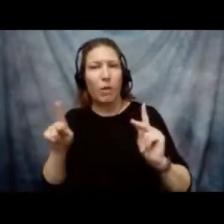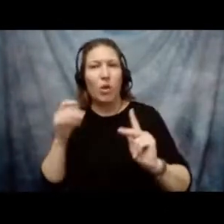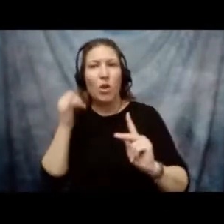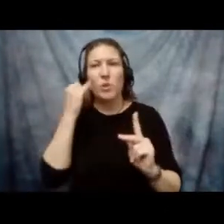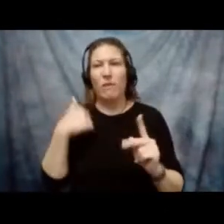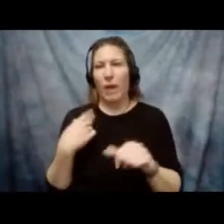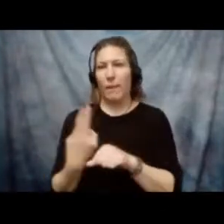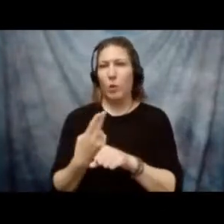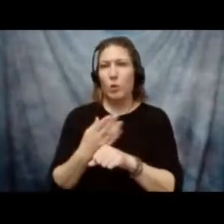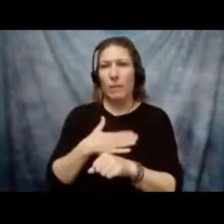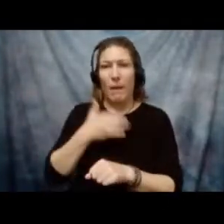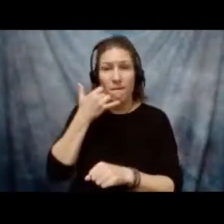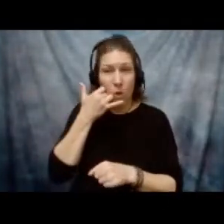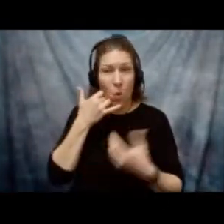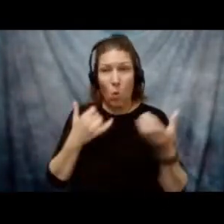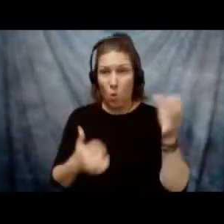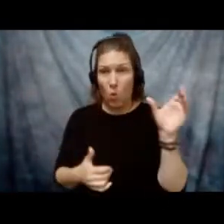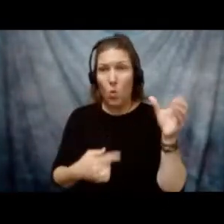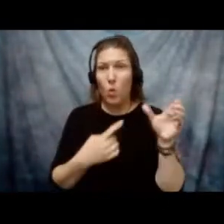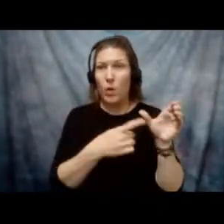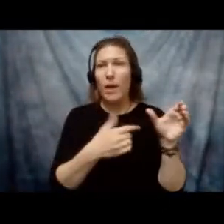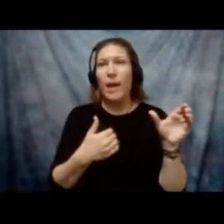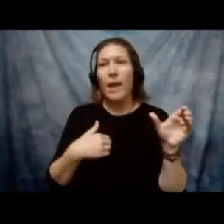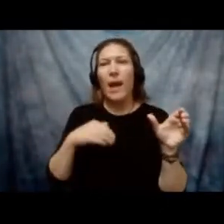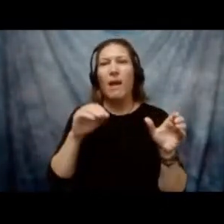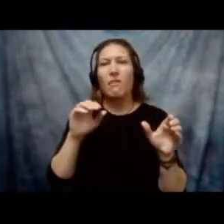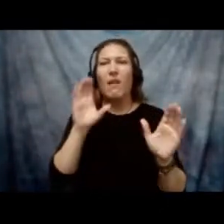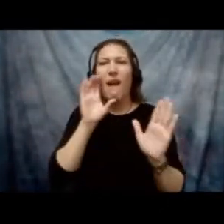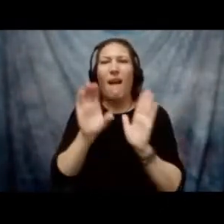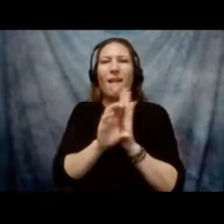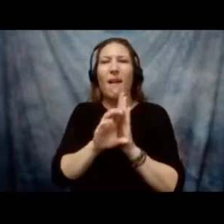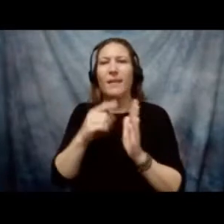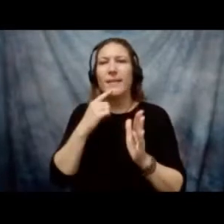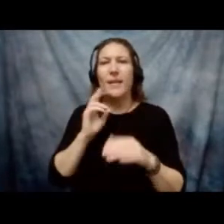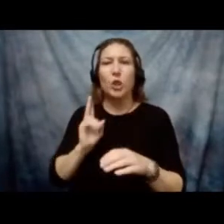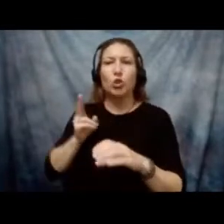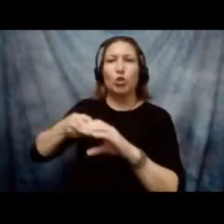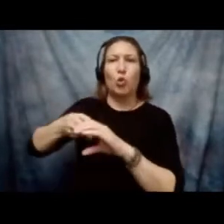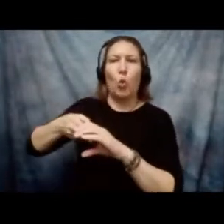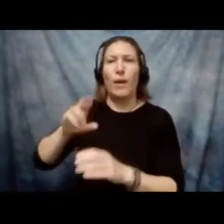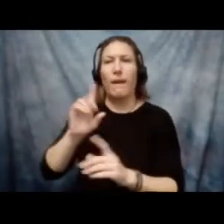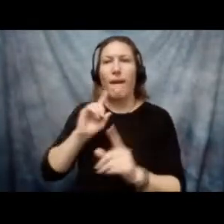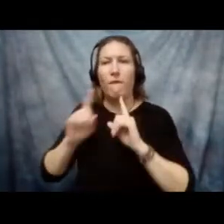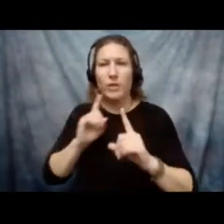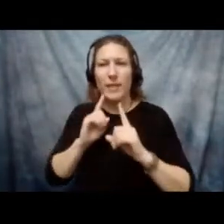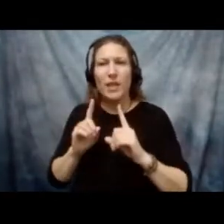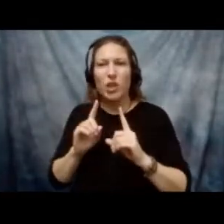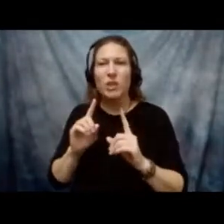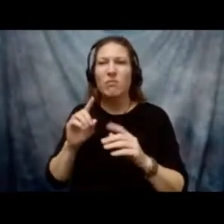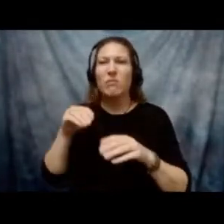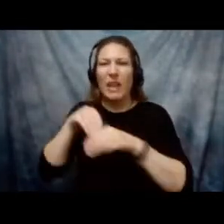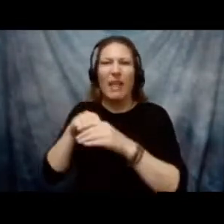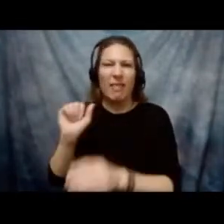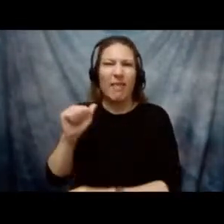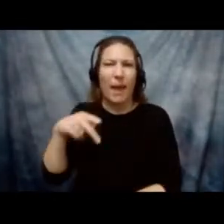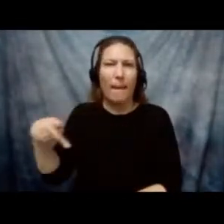my phone there's a little icon here that says join conversation so this this is an app and basically